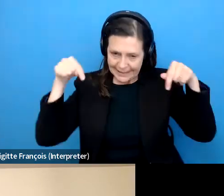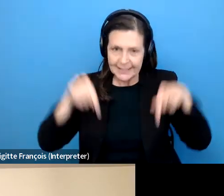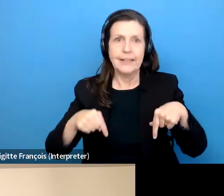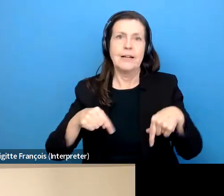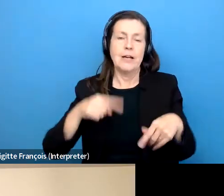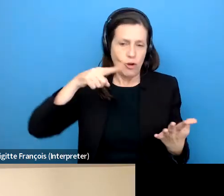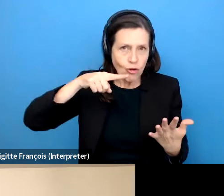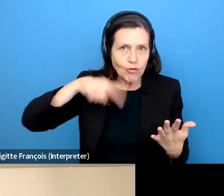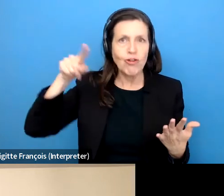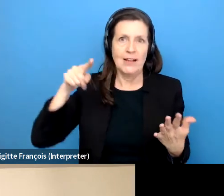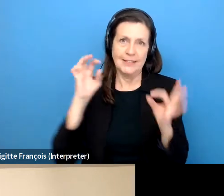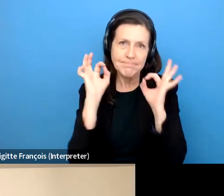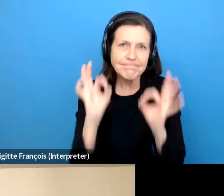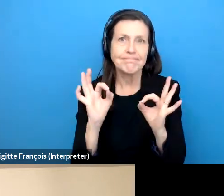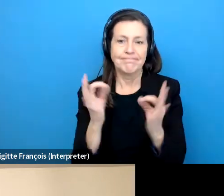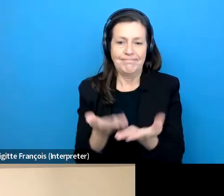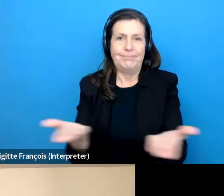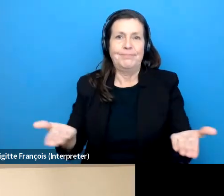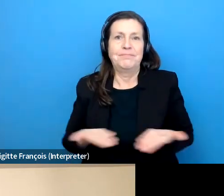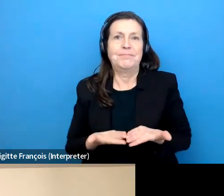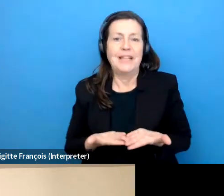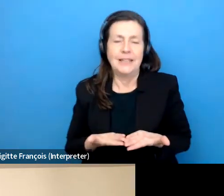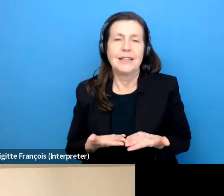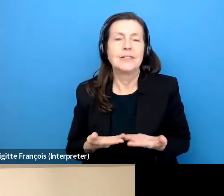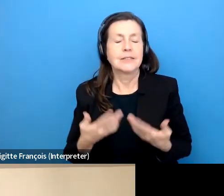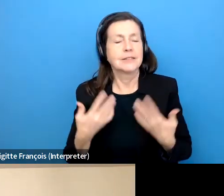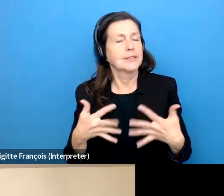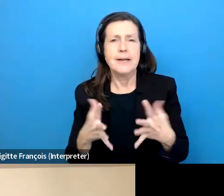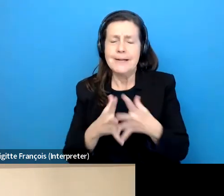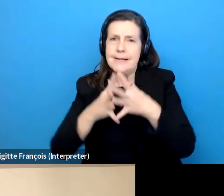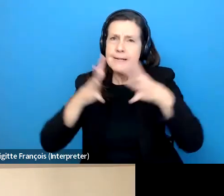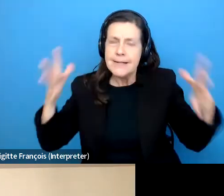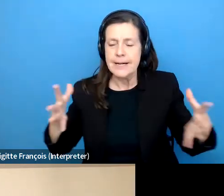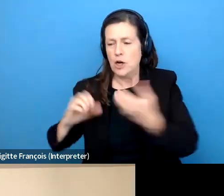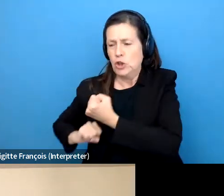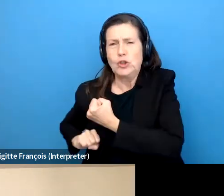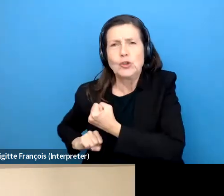that Ana was a huge support through the process of adoption